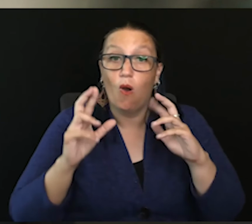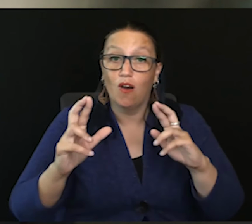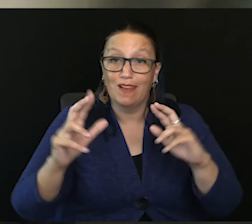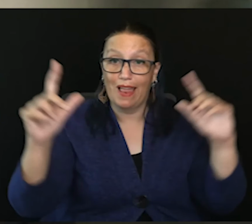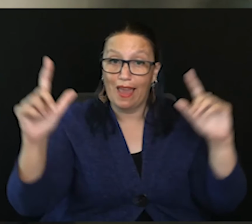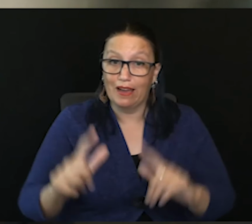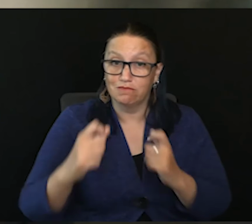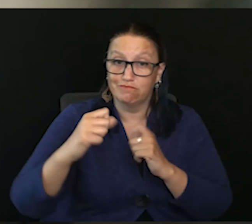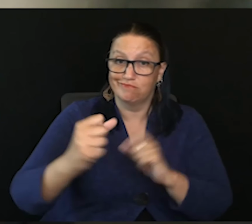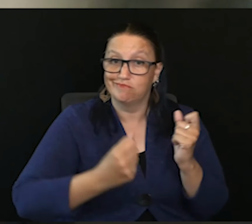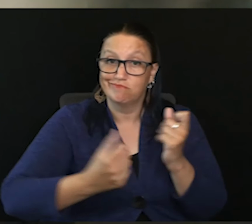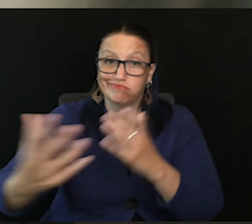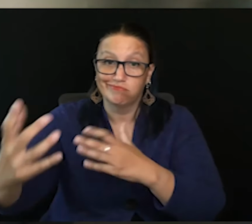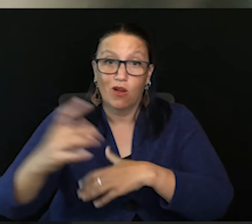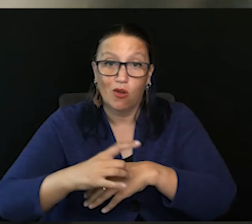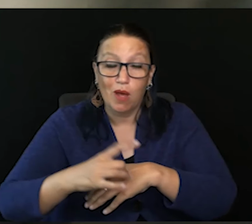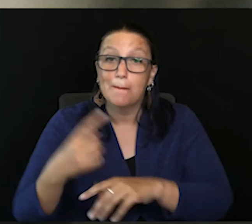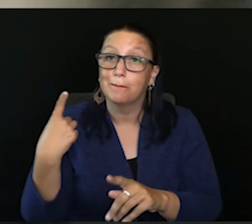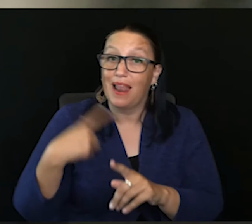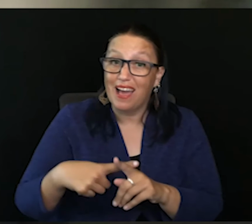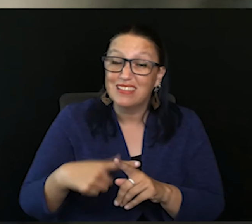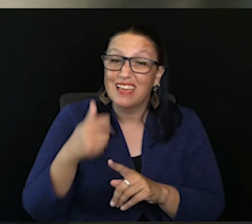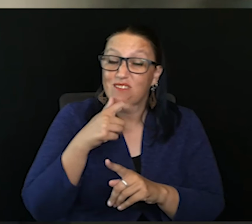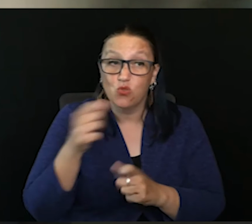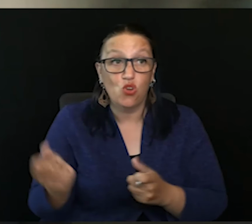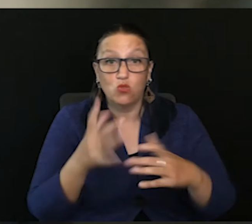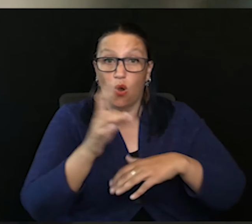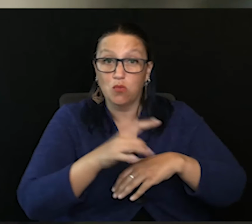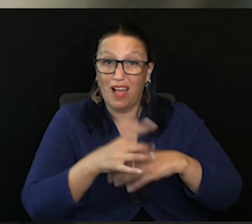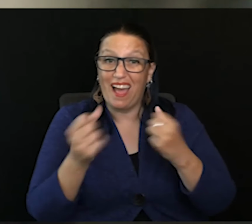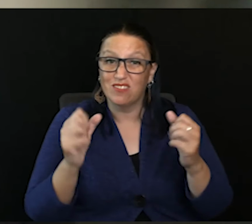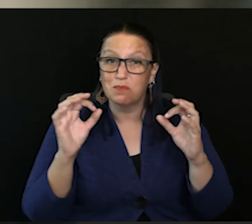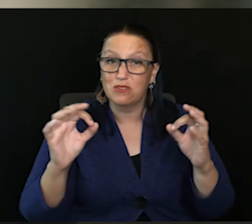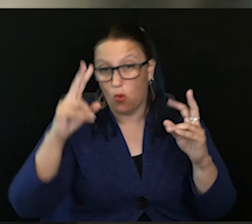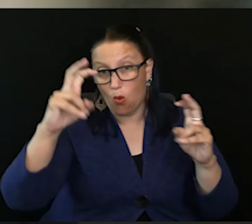have to take them in hospitals, such as the monoclonal antibodies such as Sotrovimab.